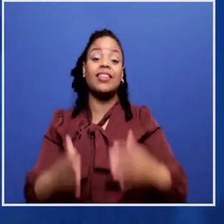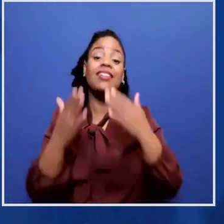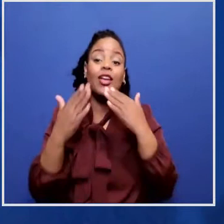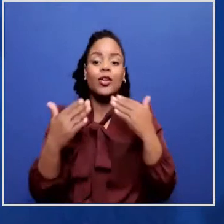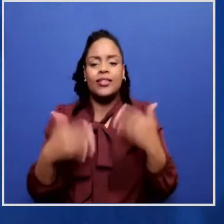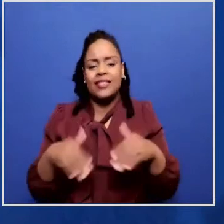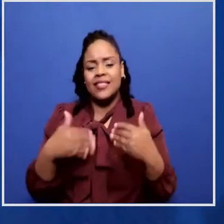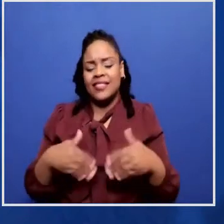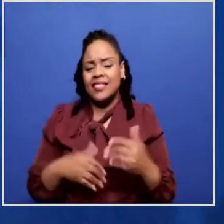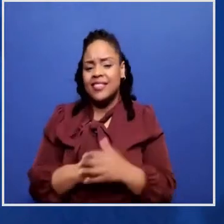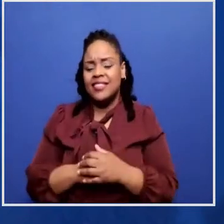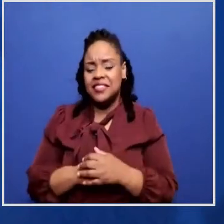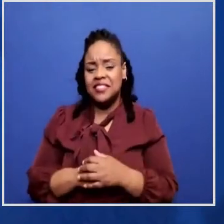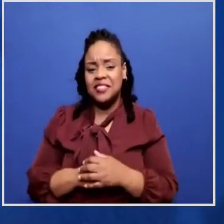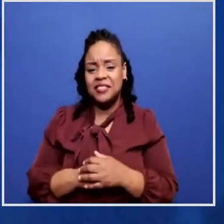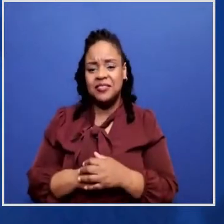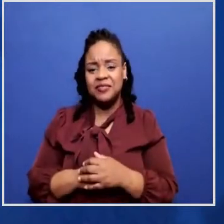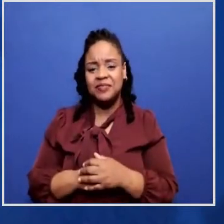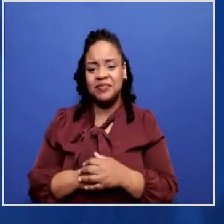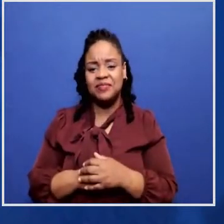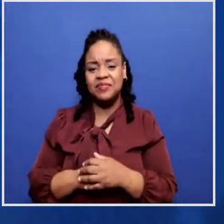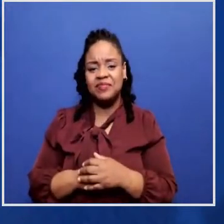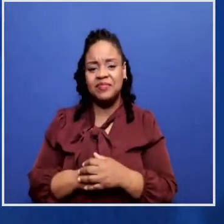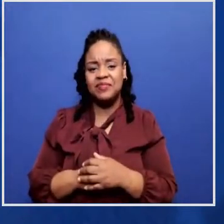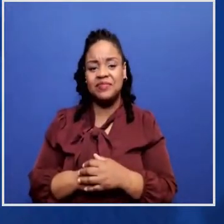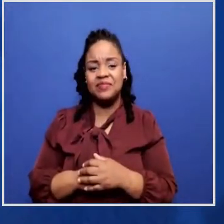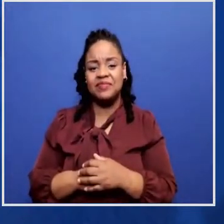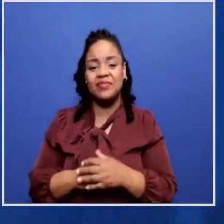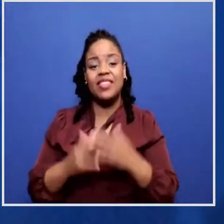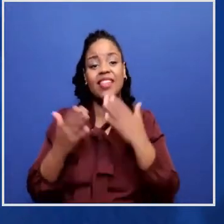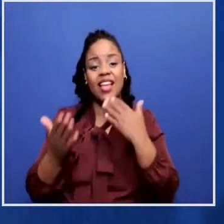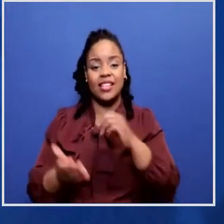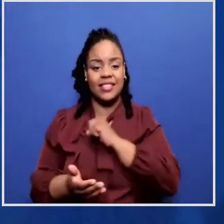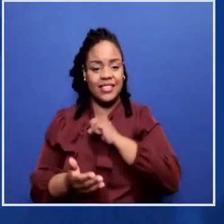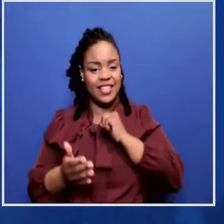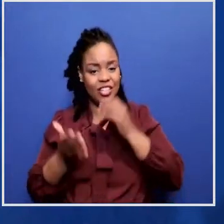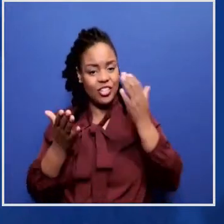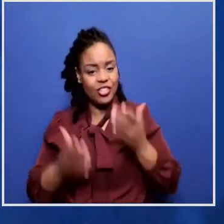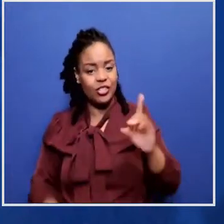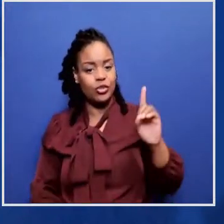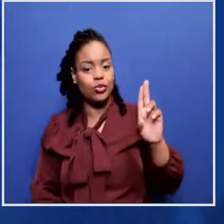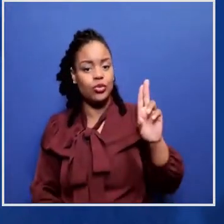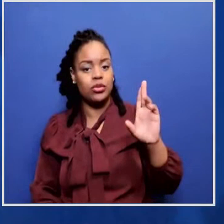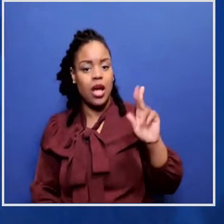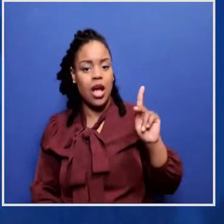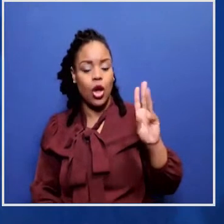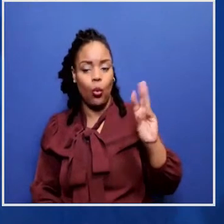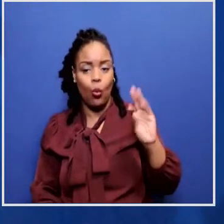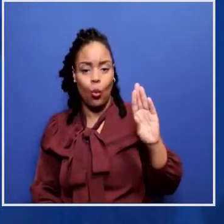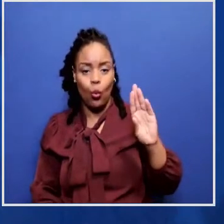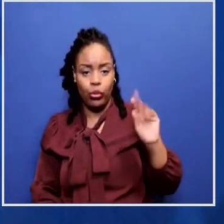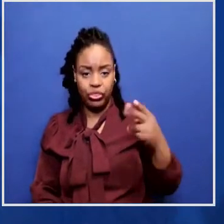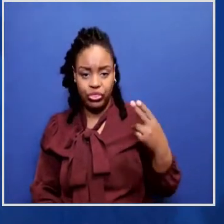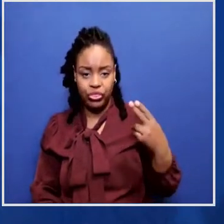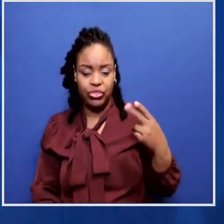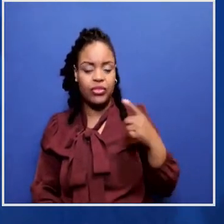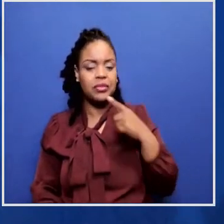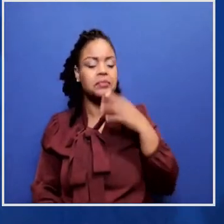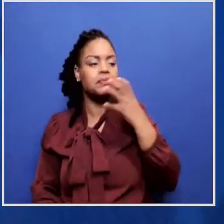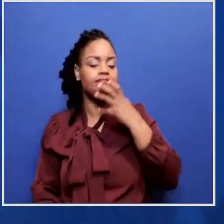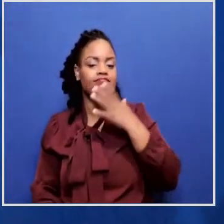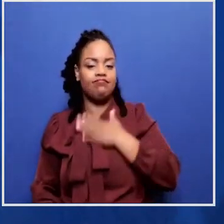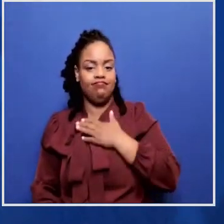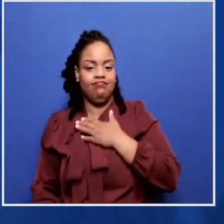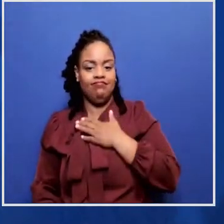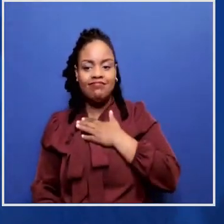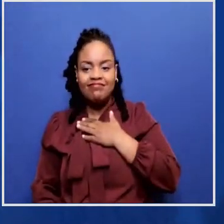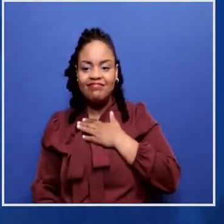WELL.